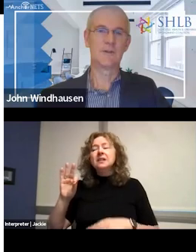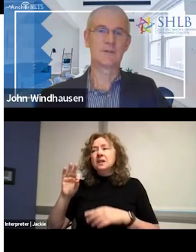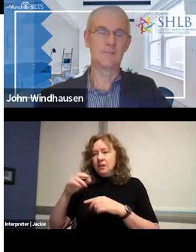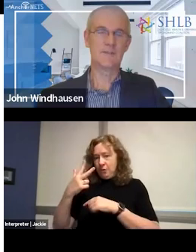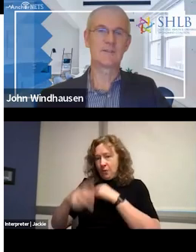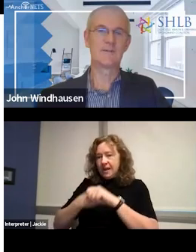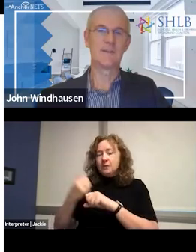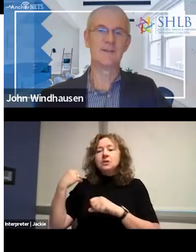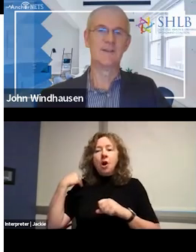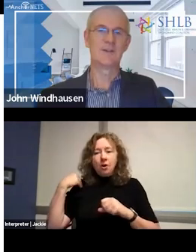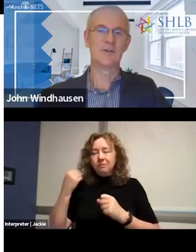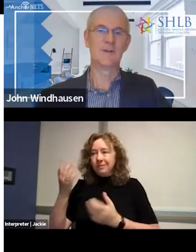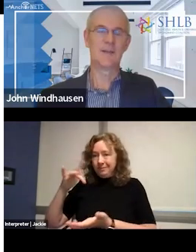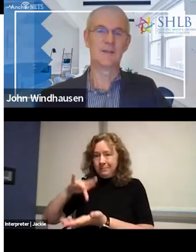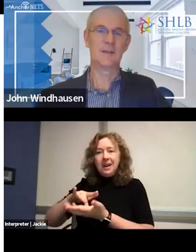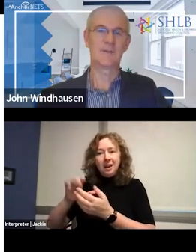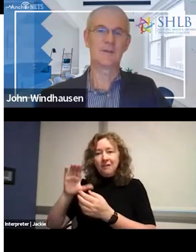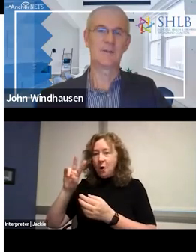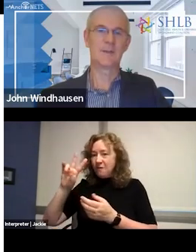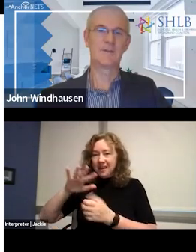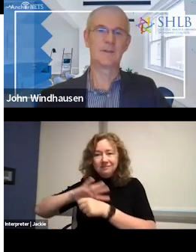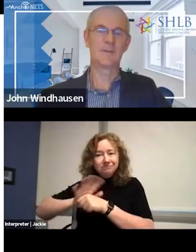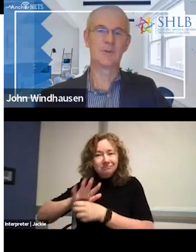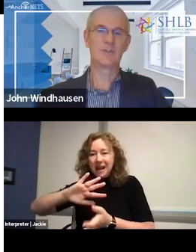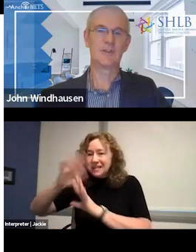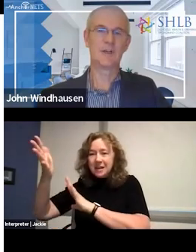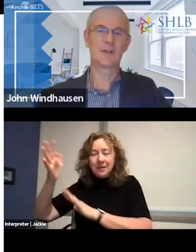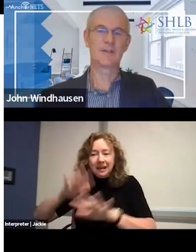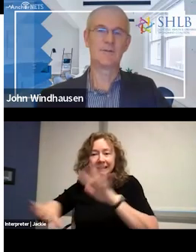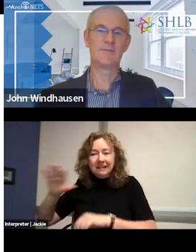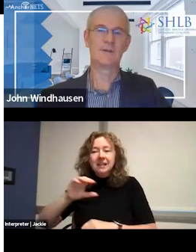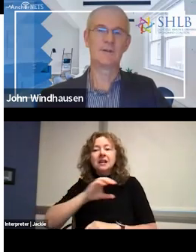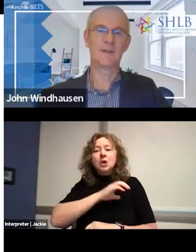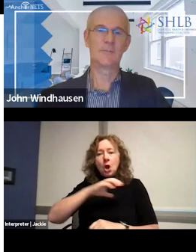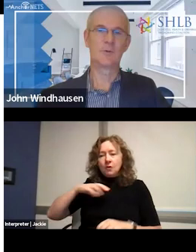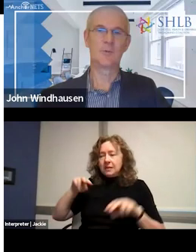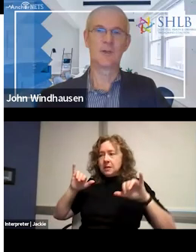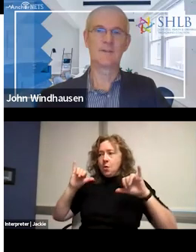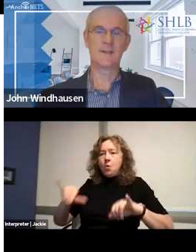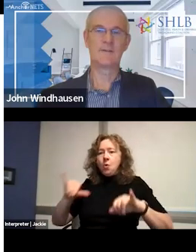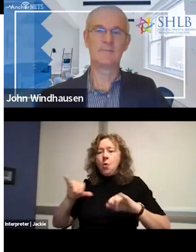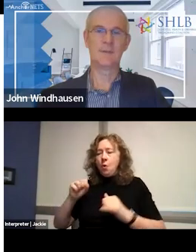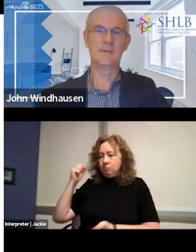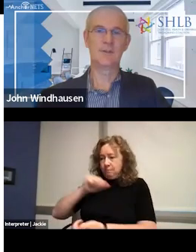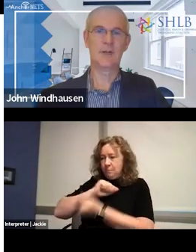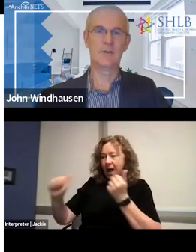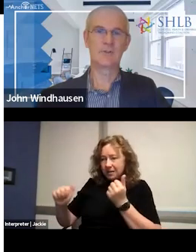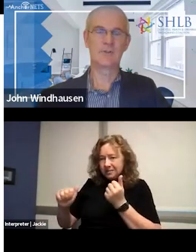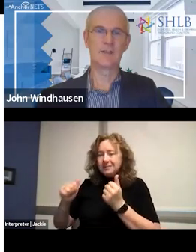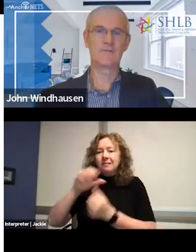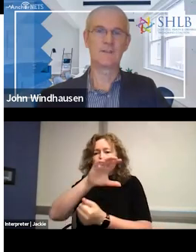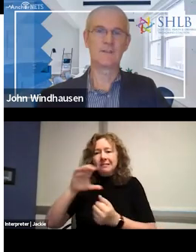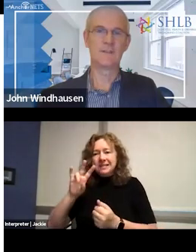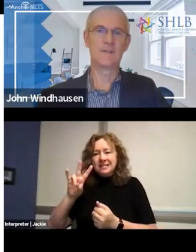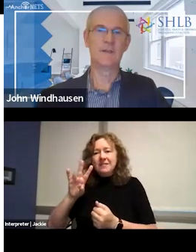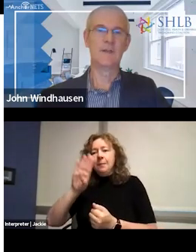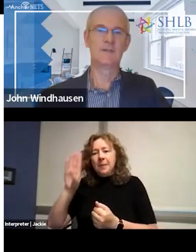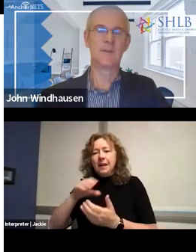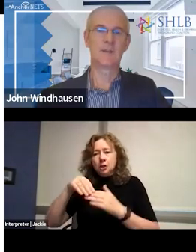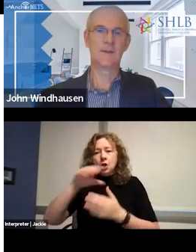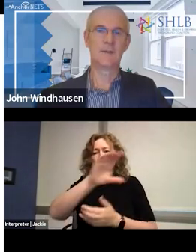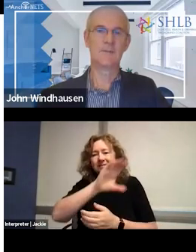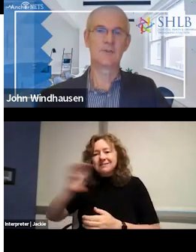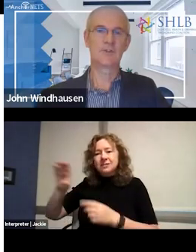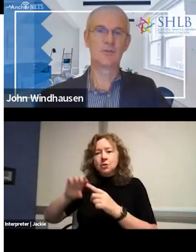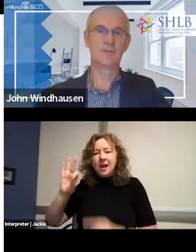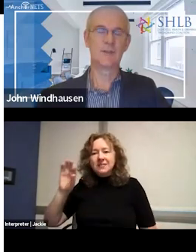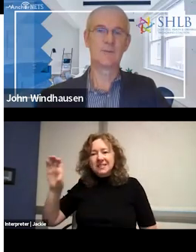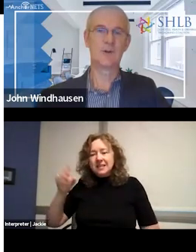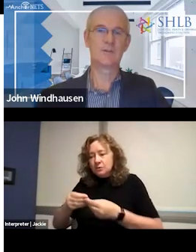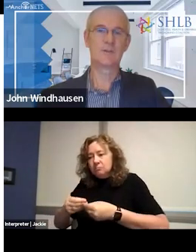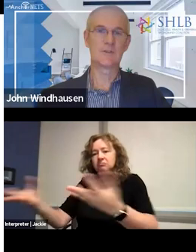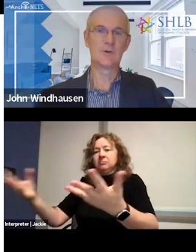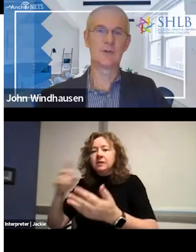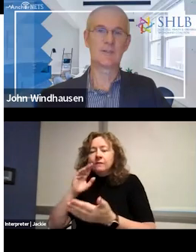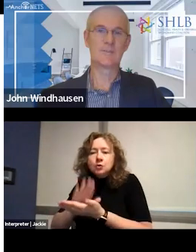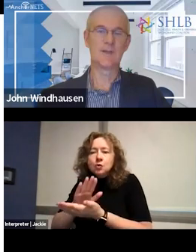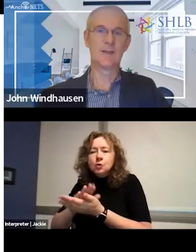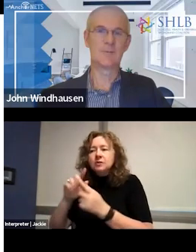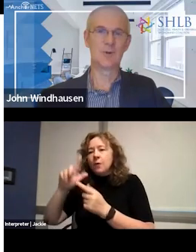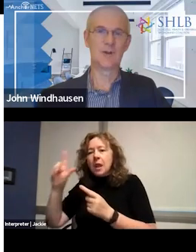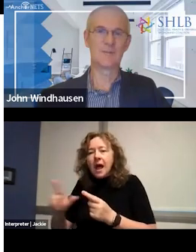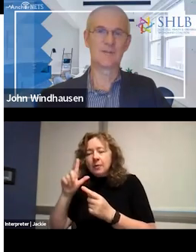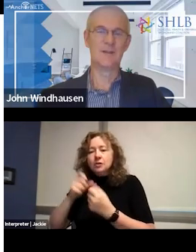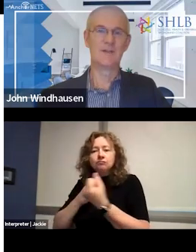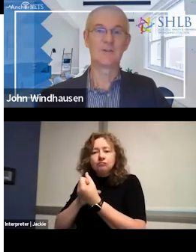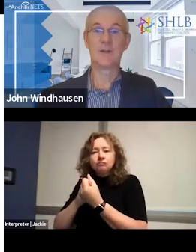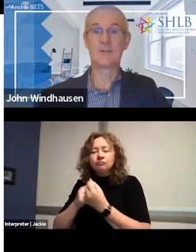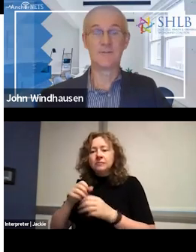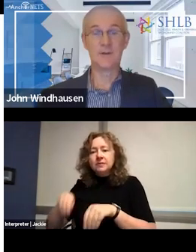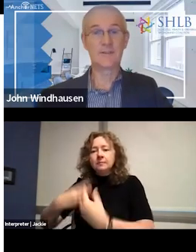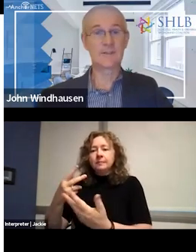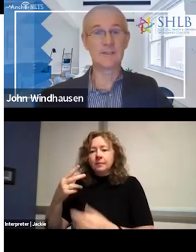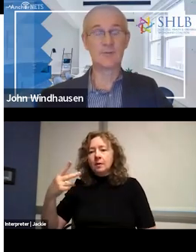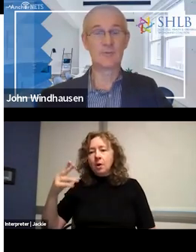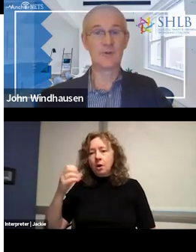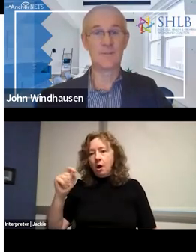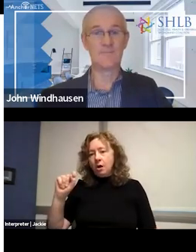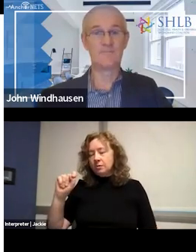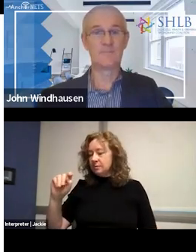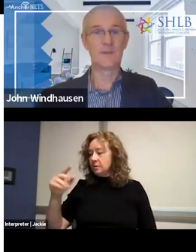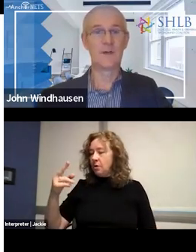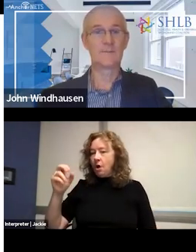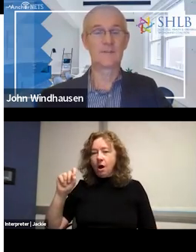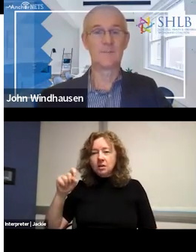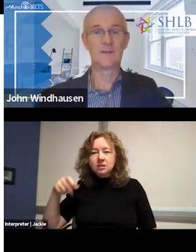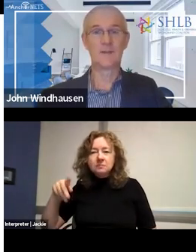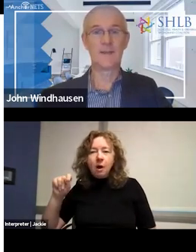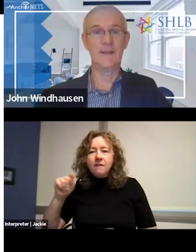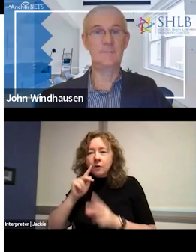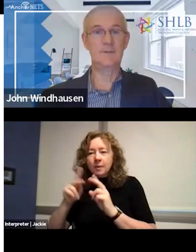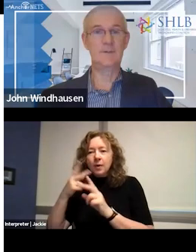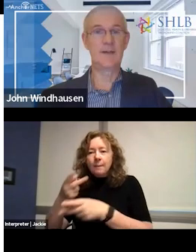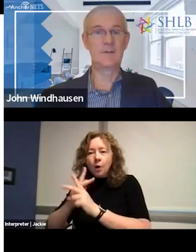John Windhausen: 3 years ago Congress, during the middle midst of the Covid Pandemic, adopted the Emergency Connectivity Fund and appropriated 7 billion dollars to the Fcc to make available to schools and libraries to support hotspot lending programs. So that was a very successful program